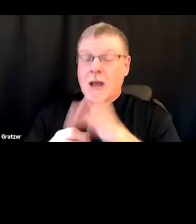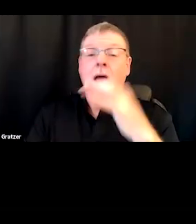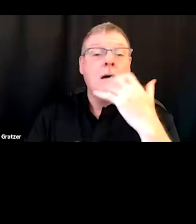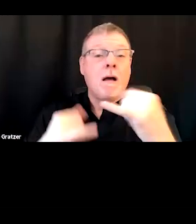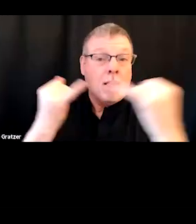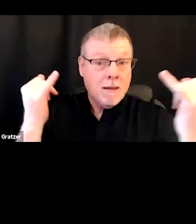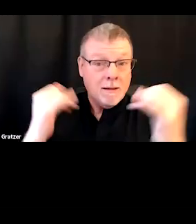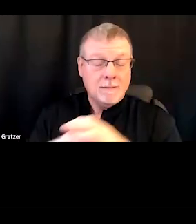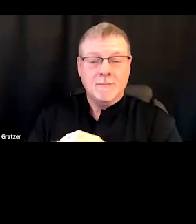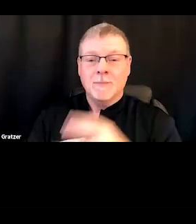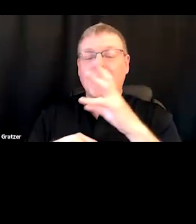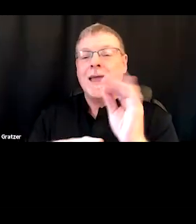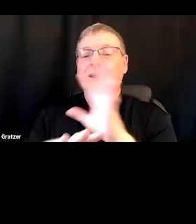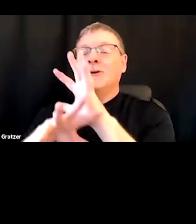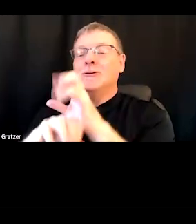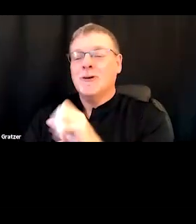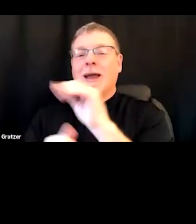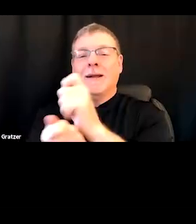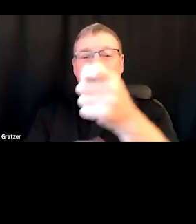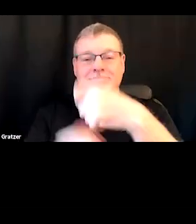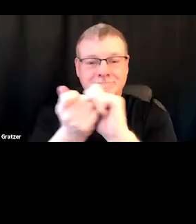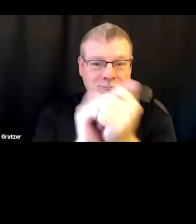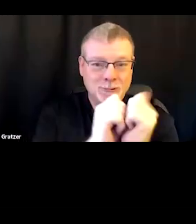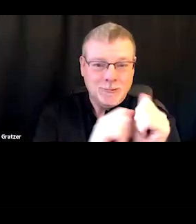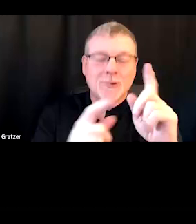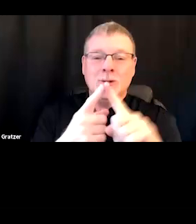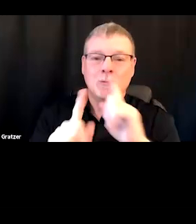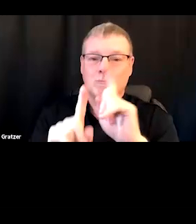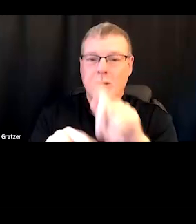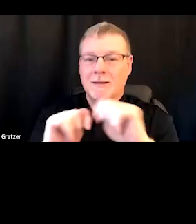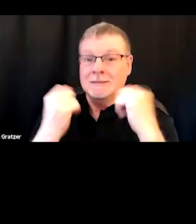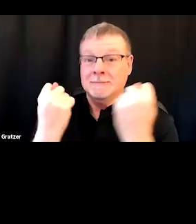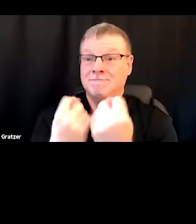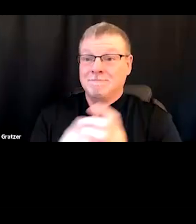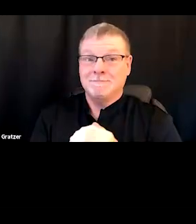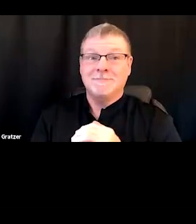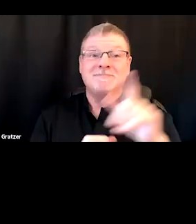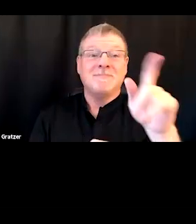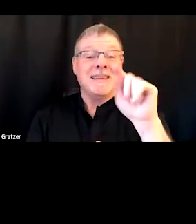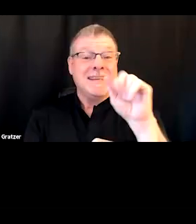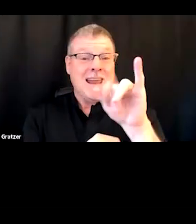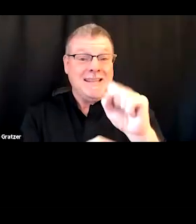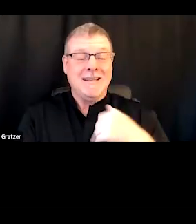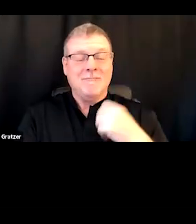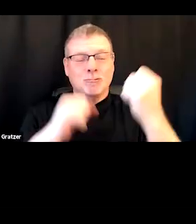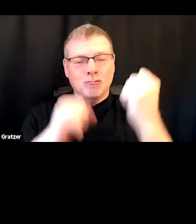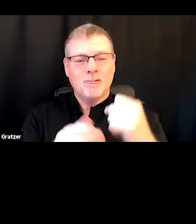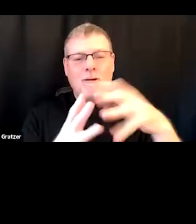and both traditional and alternative crisis response teams. Tandis brings a deep foundation in crisis response,